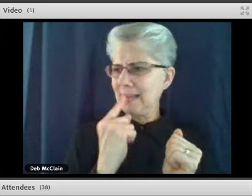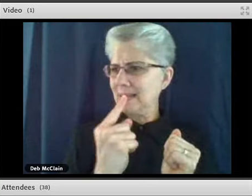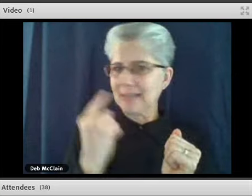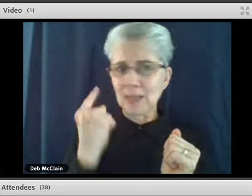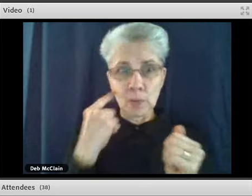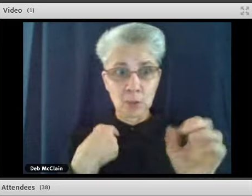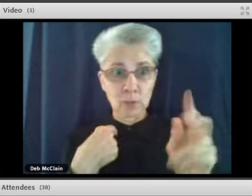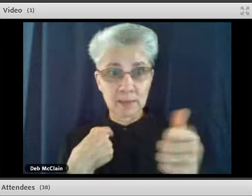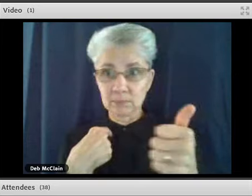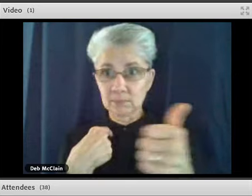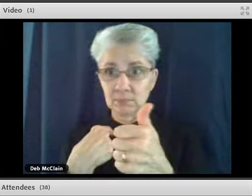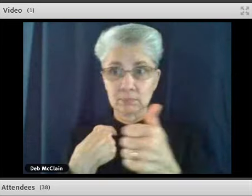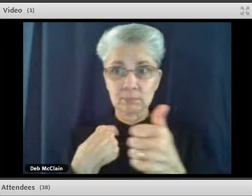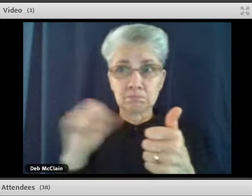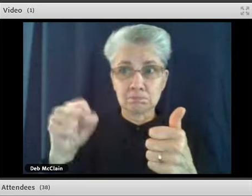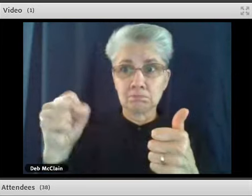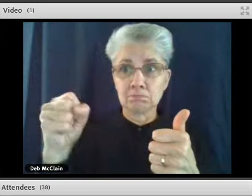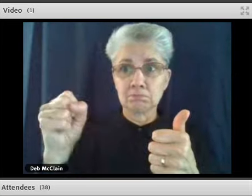Can you hear me okay? No?